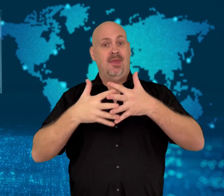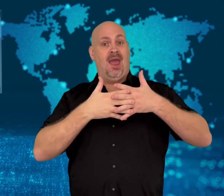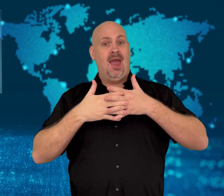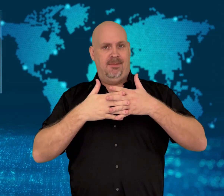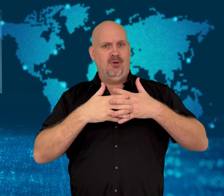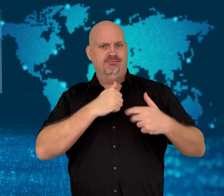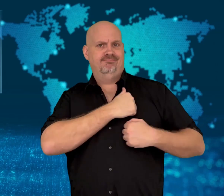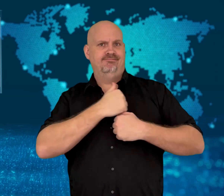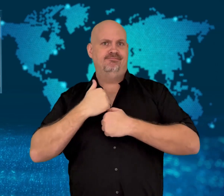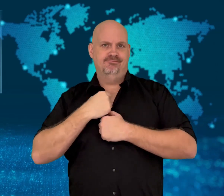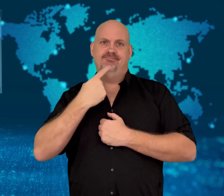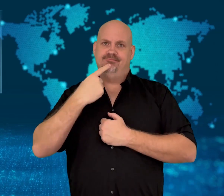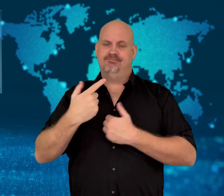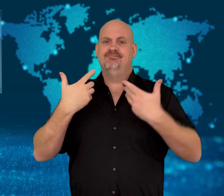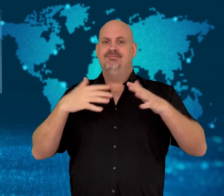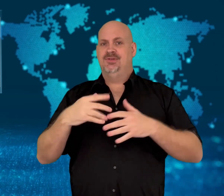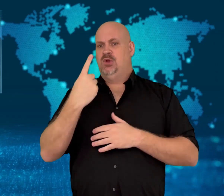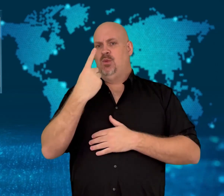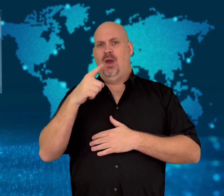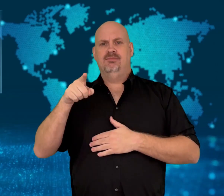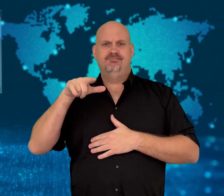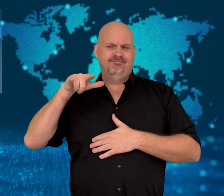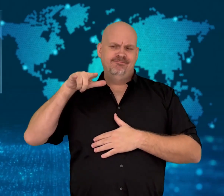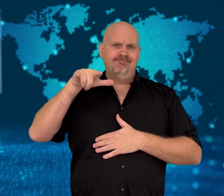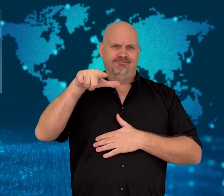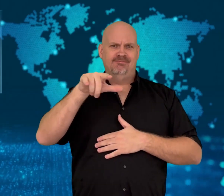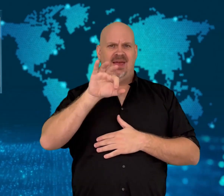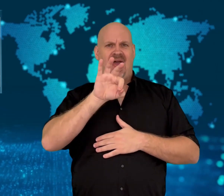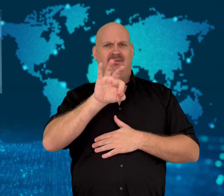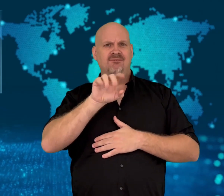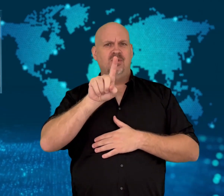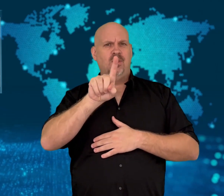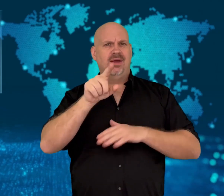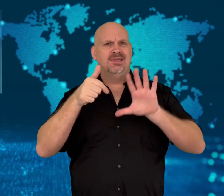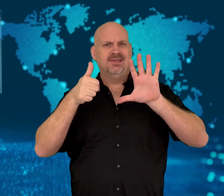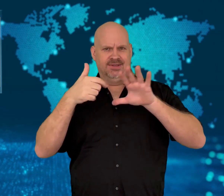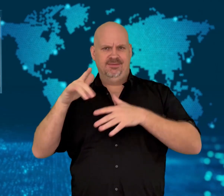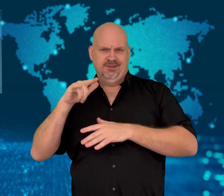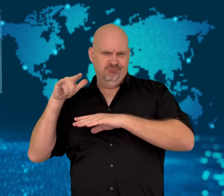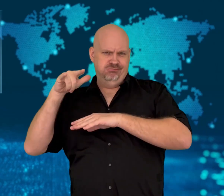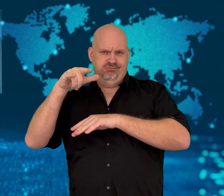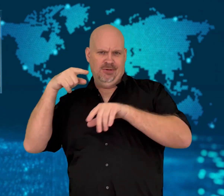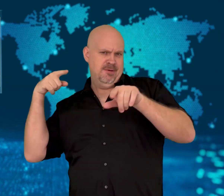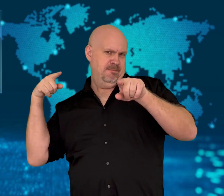The US military reported the object went down in Lake Huron after